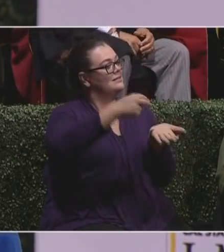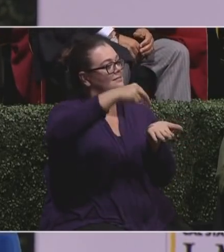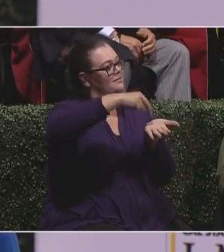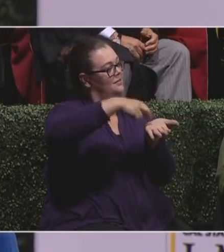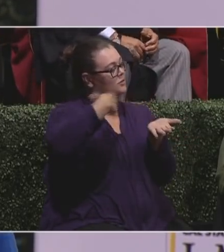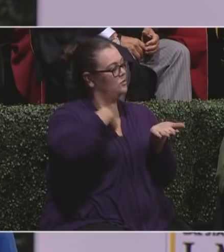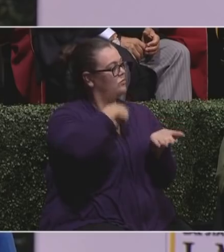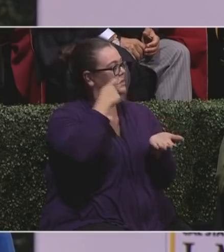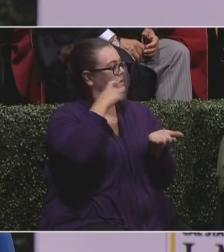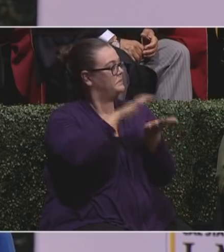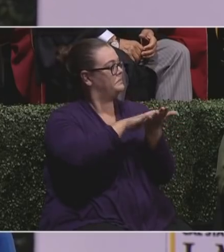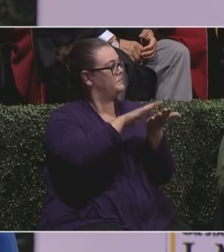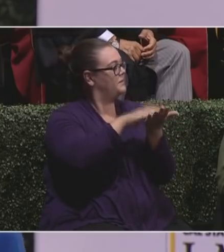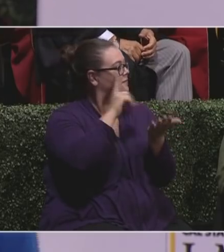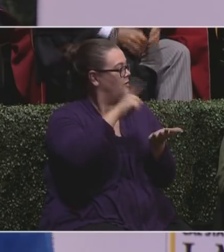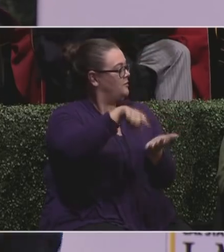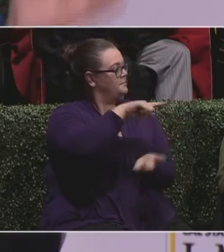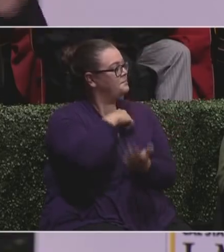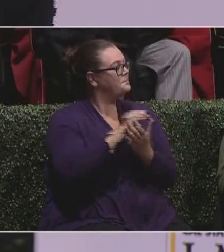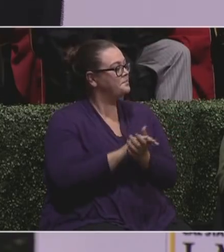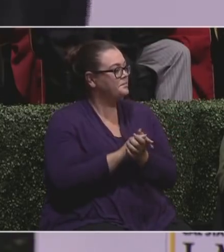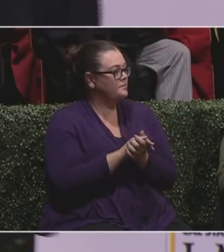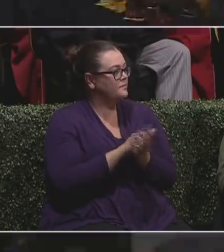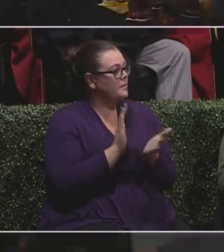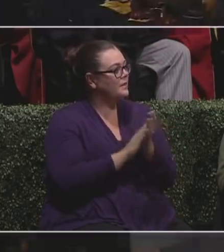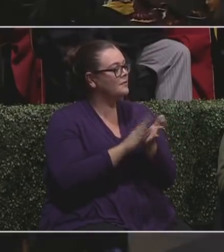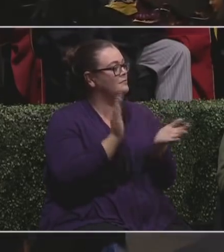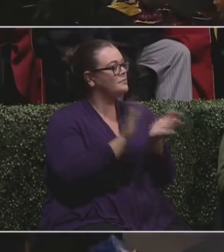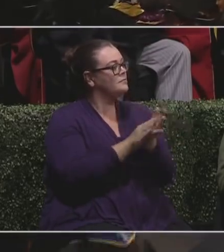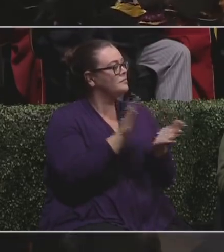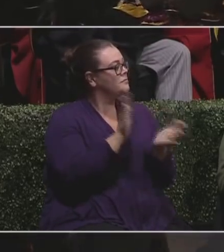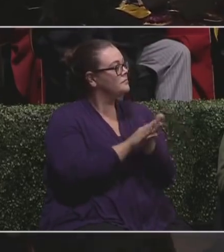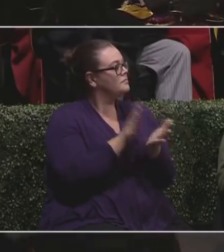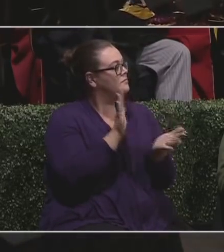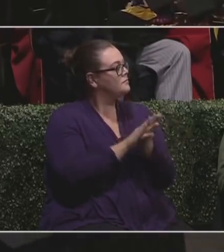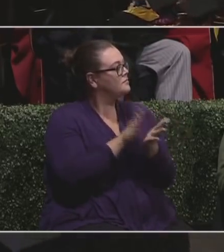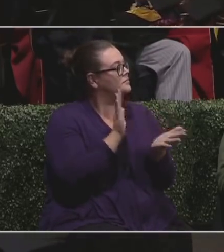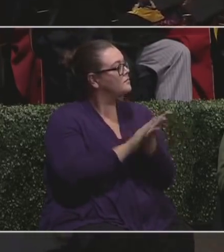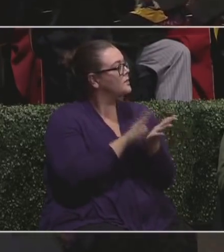ON THEIR BLACK GOWNS TO MARK THEIR OUTSTANDING ACADEMIC ACCOMPLISHMENTS.